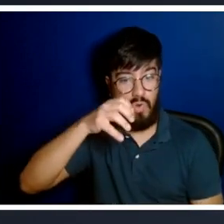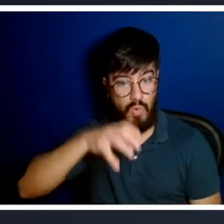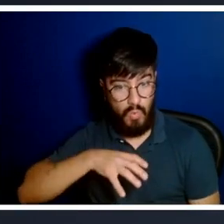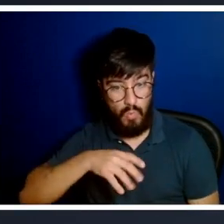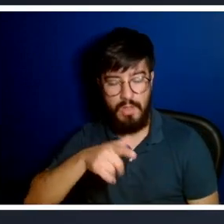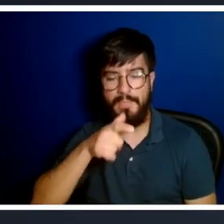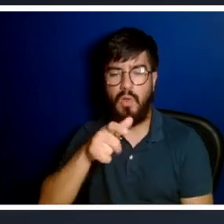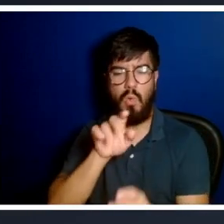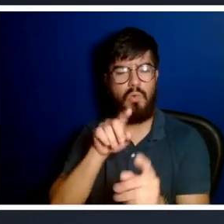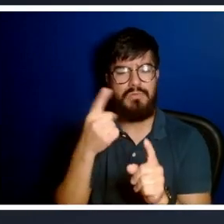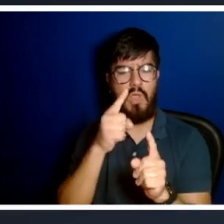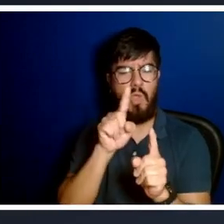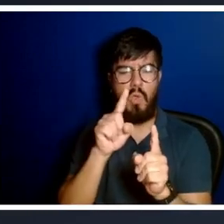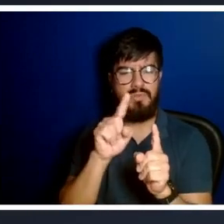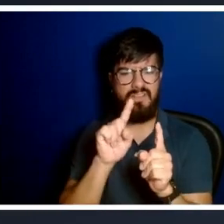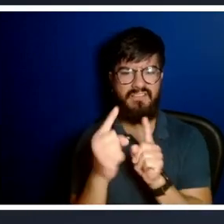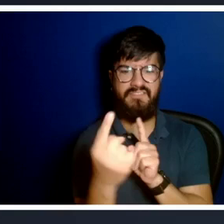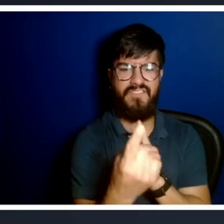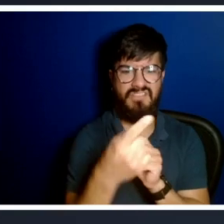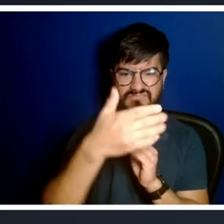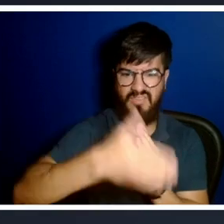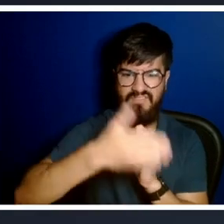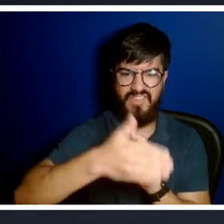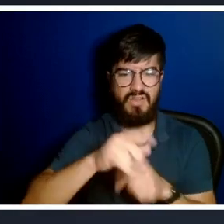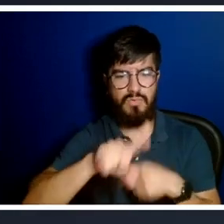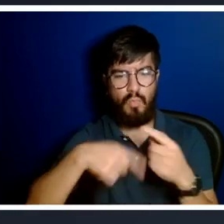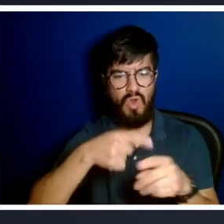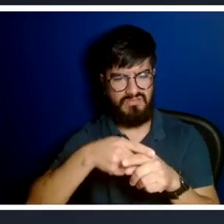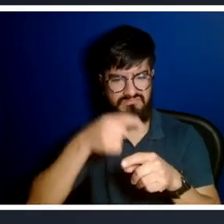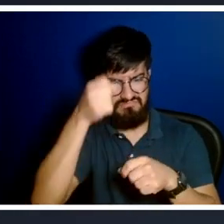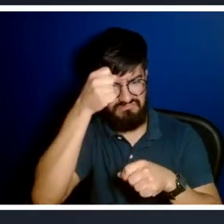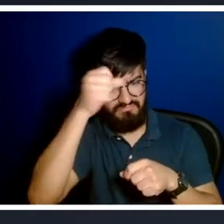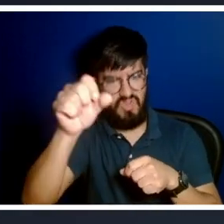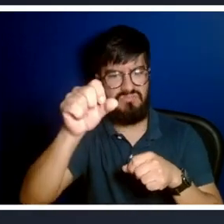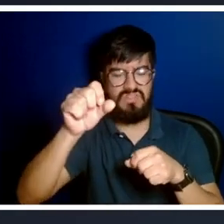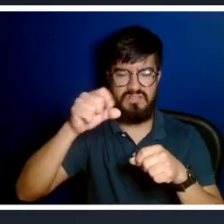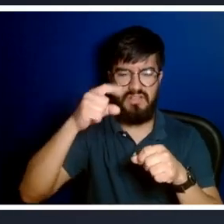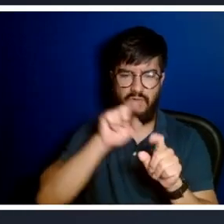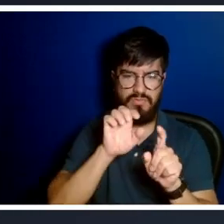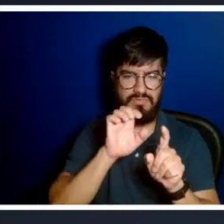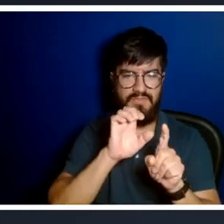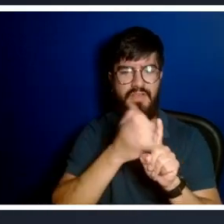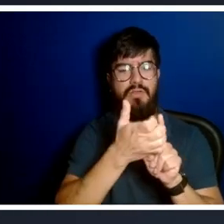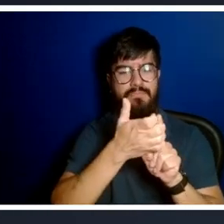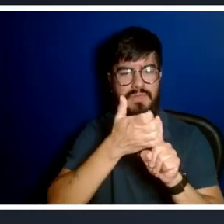Movements?" That is a fantastic question. The work that the Smithsonian Anacostia Community